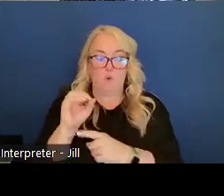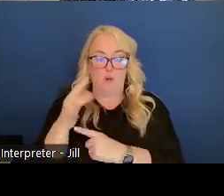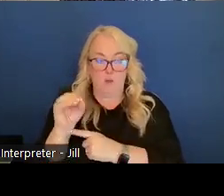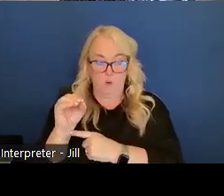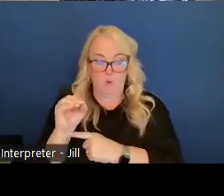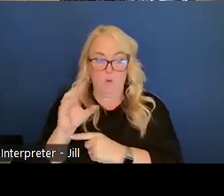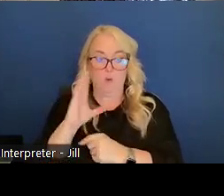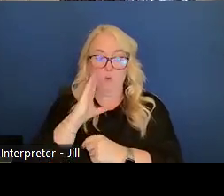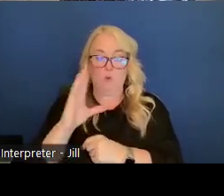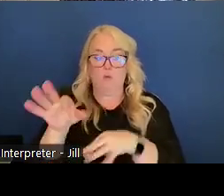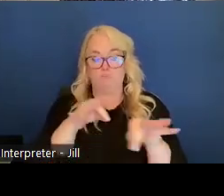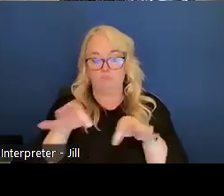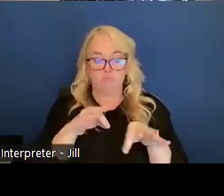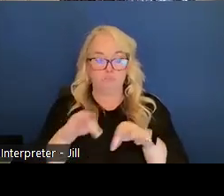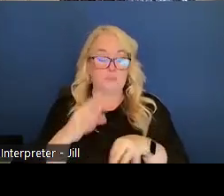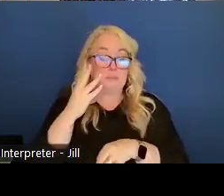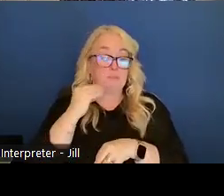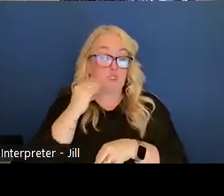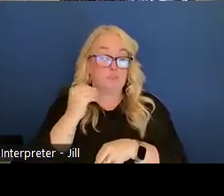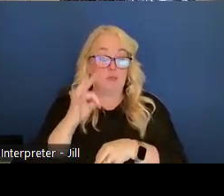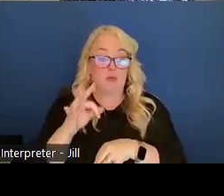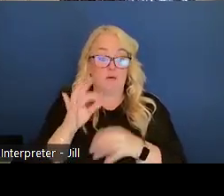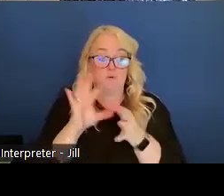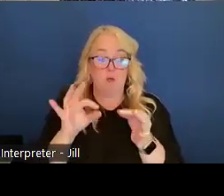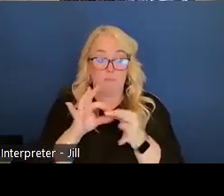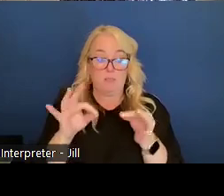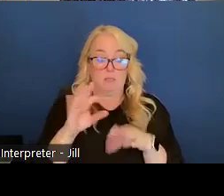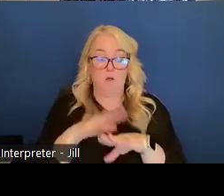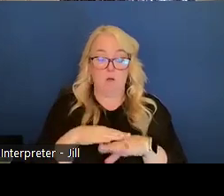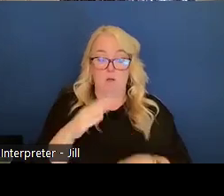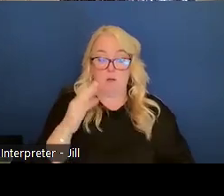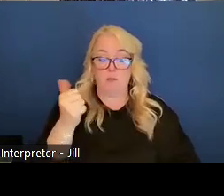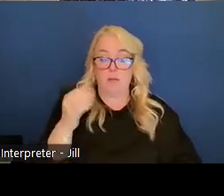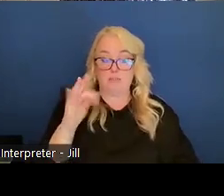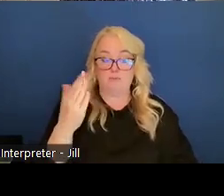exploring the experience of commenting on the 1915(c)